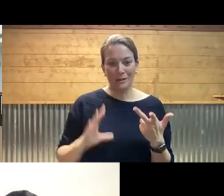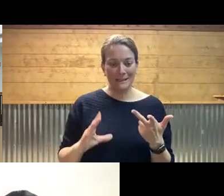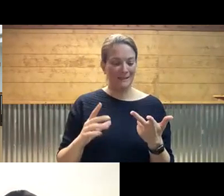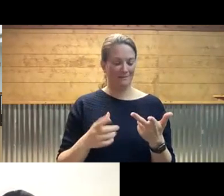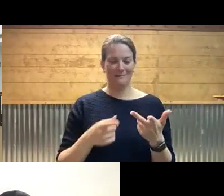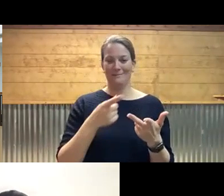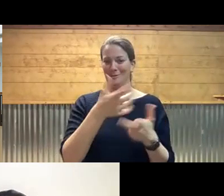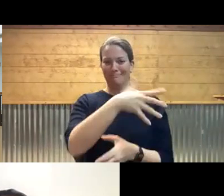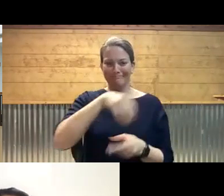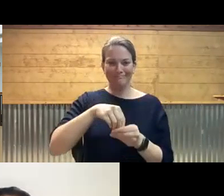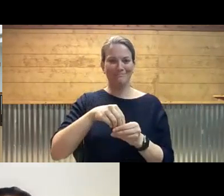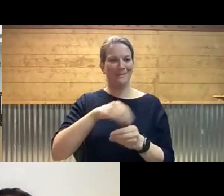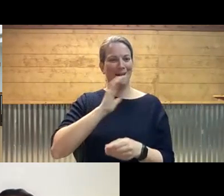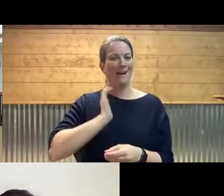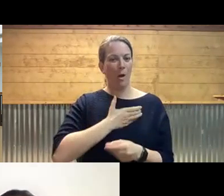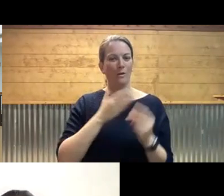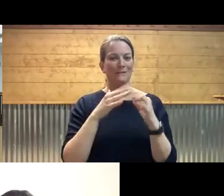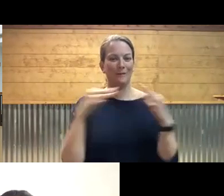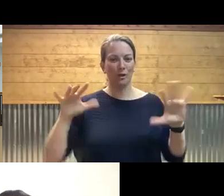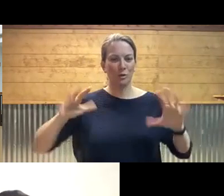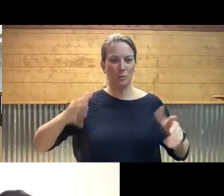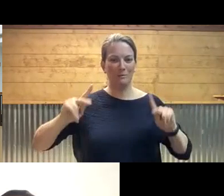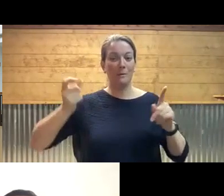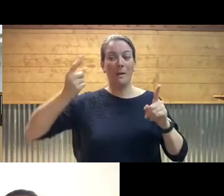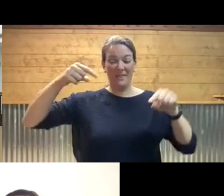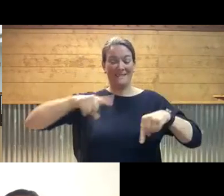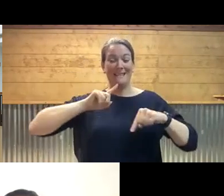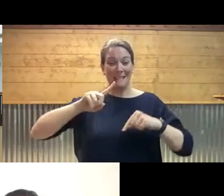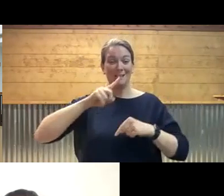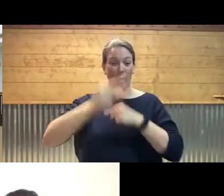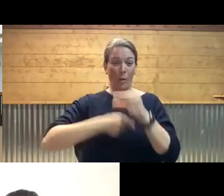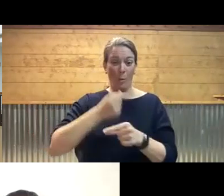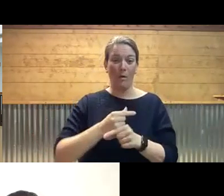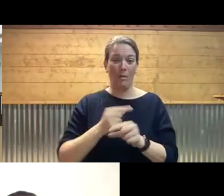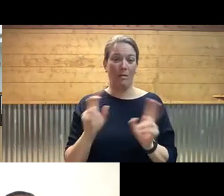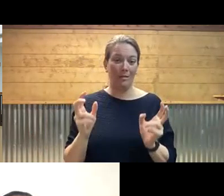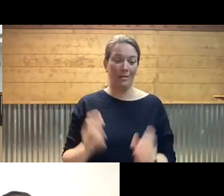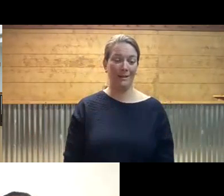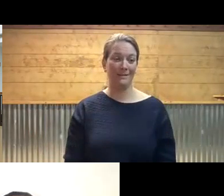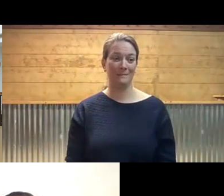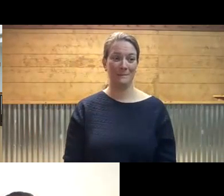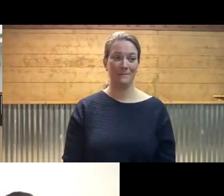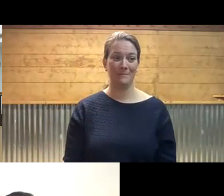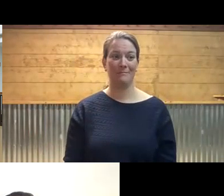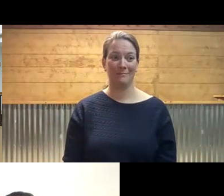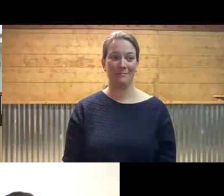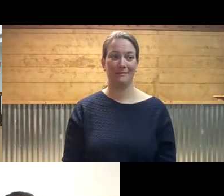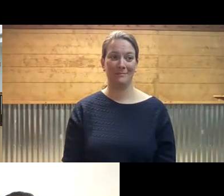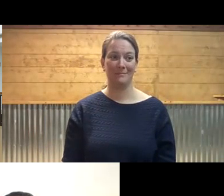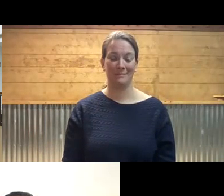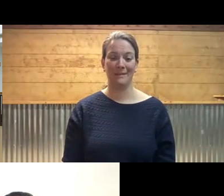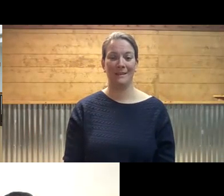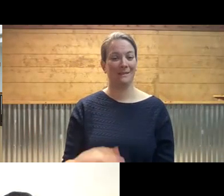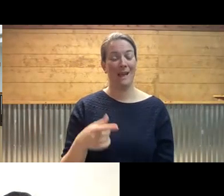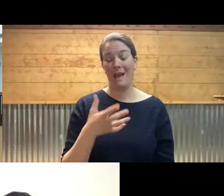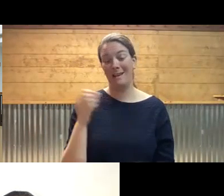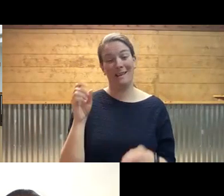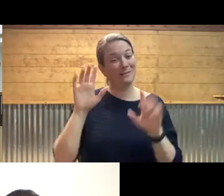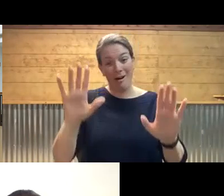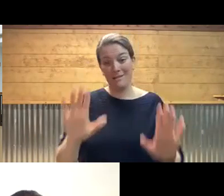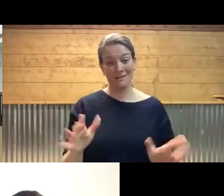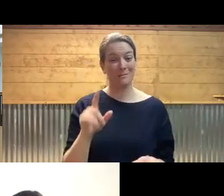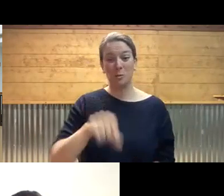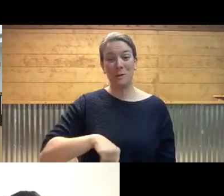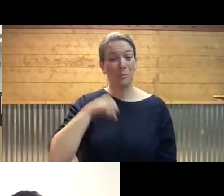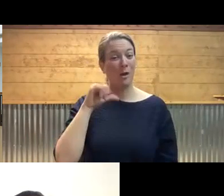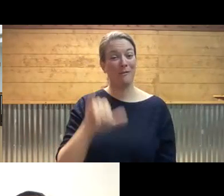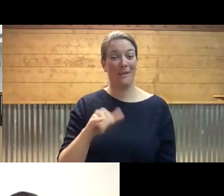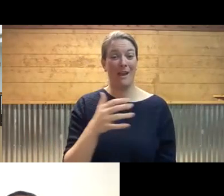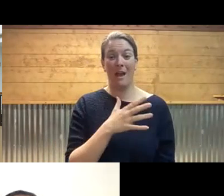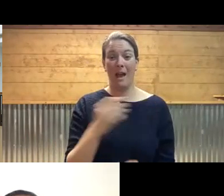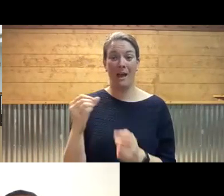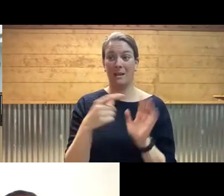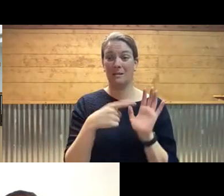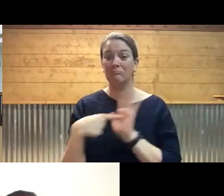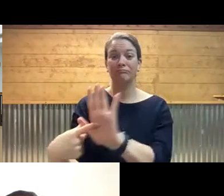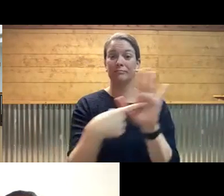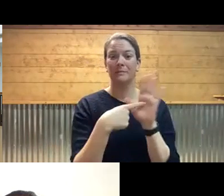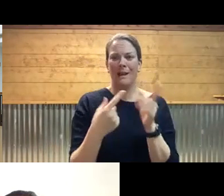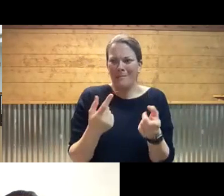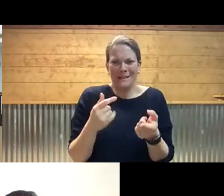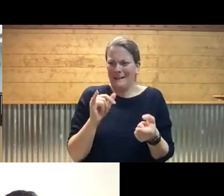We really are the true meaning of global and I think that is something awesome that we should all really be proud of. And to be able to showcase it even on this platform is something really cool for us.